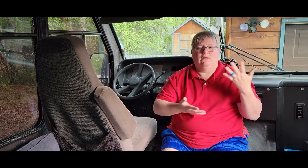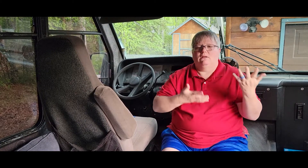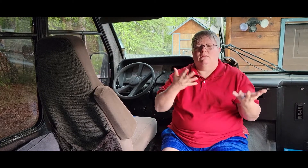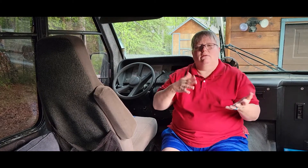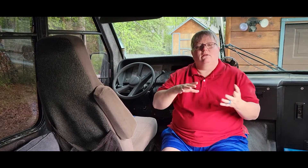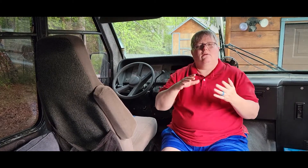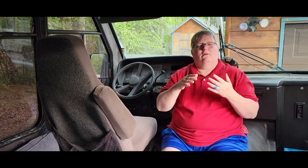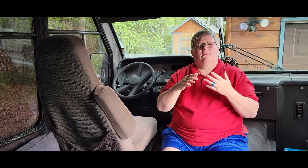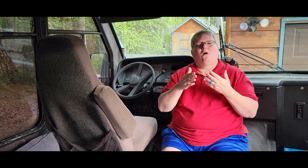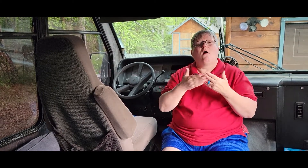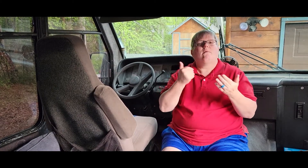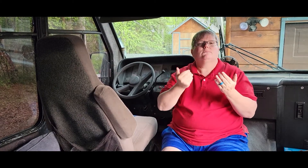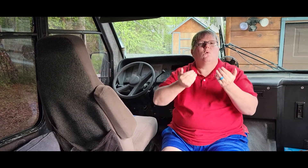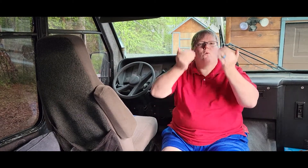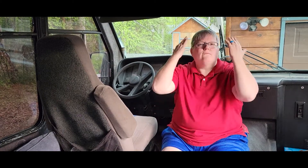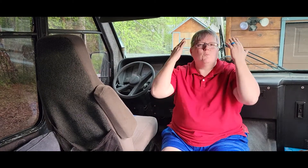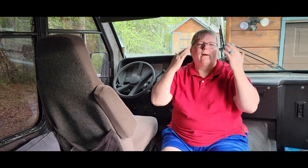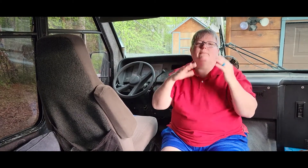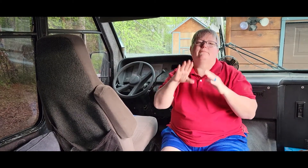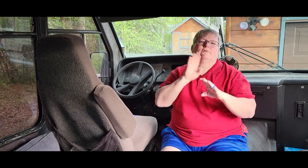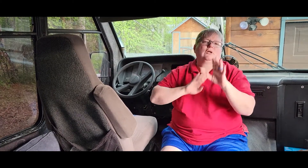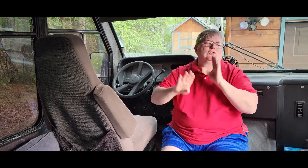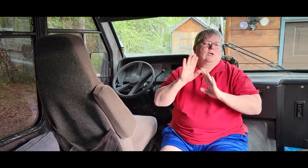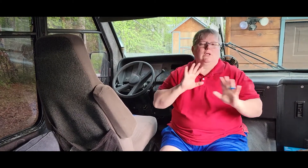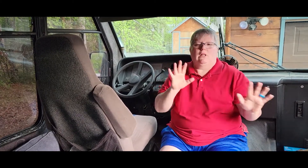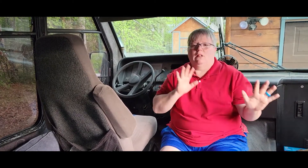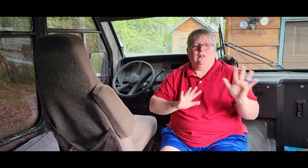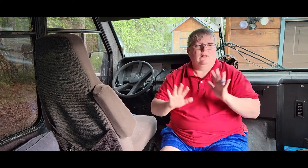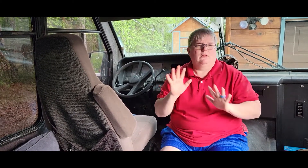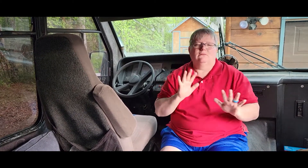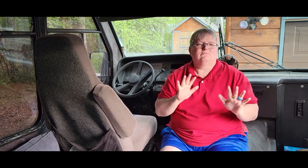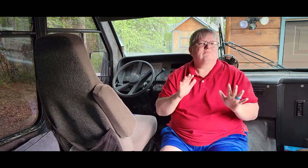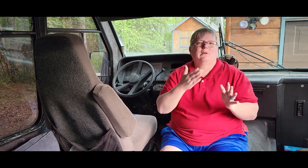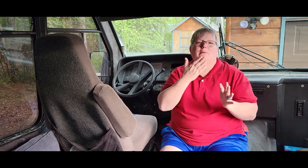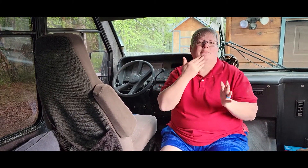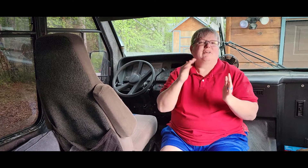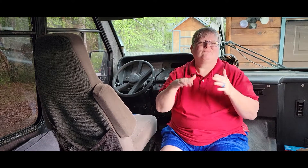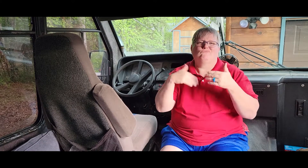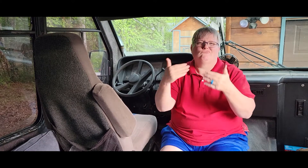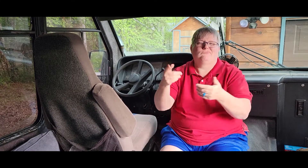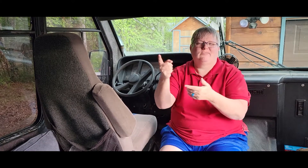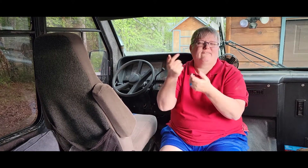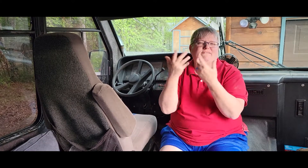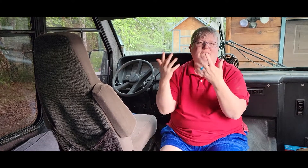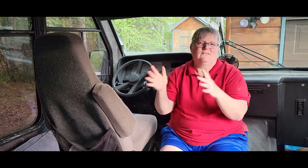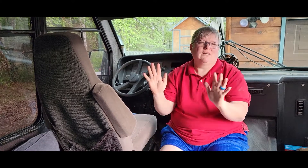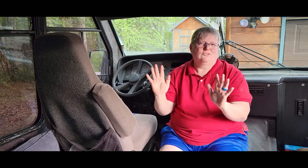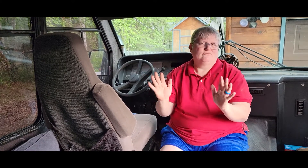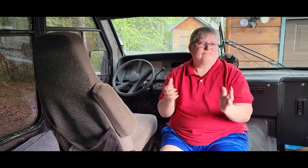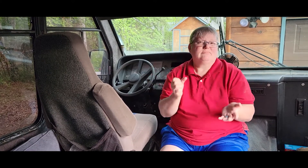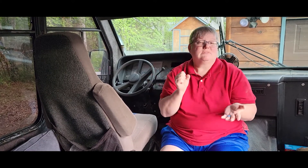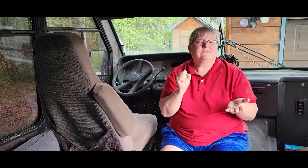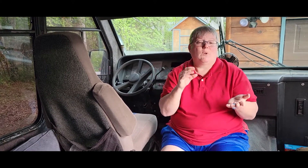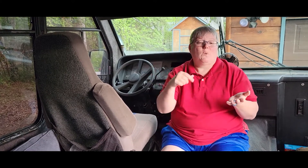And it's almost so overwhelming and frustrating, and it just better just to be done with it.